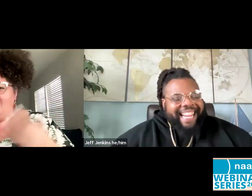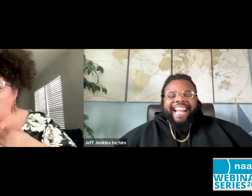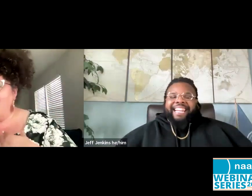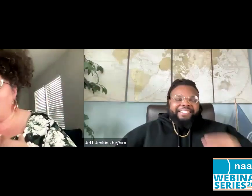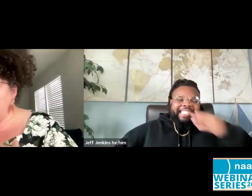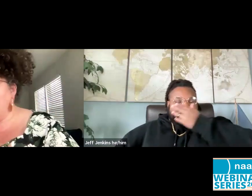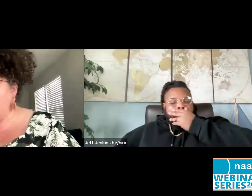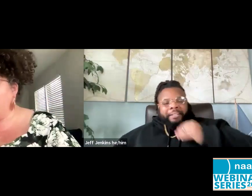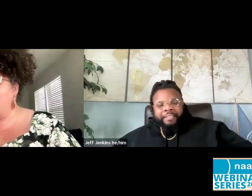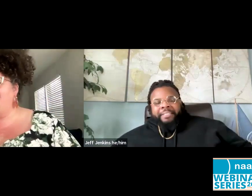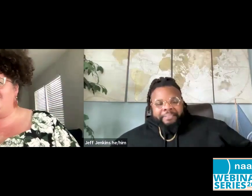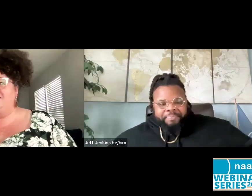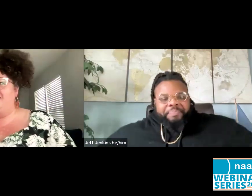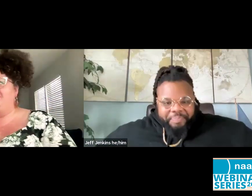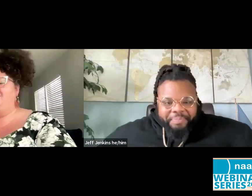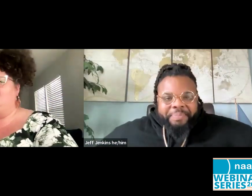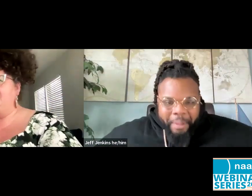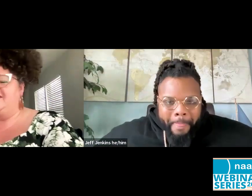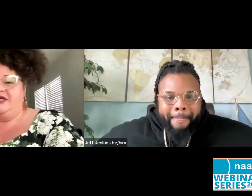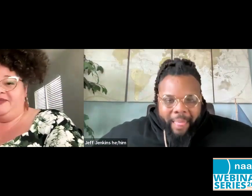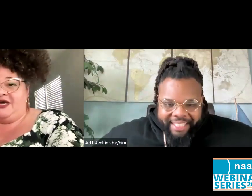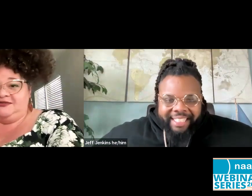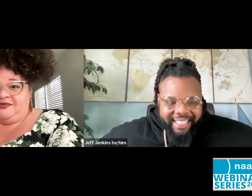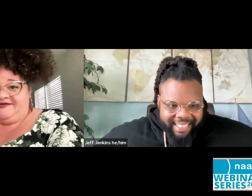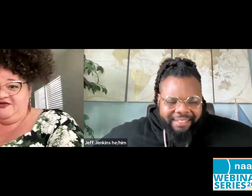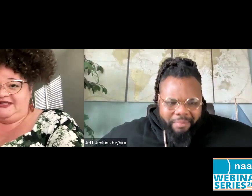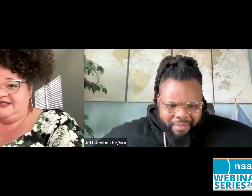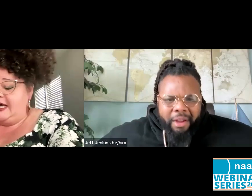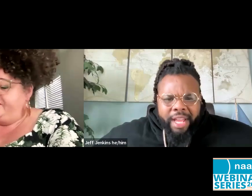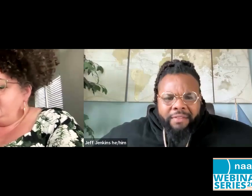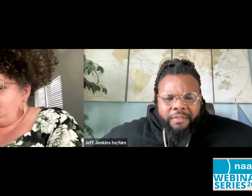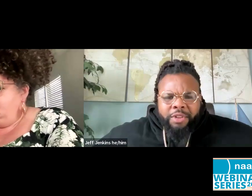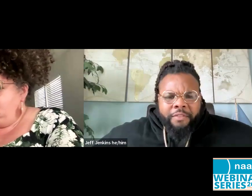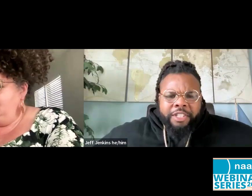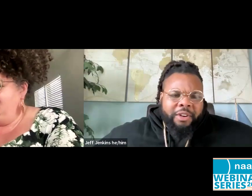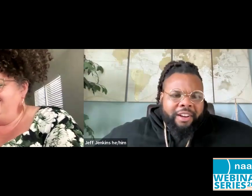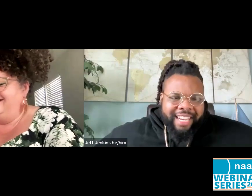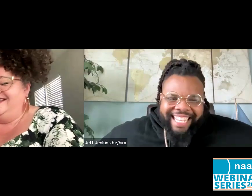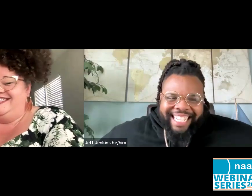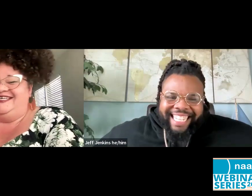I go to the Grand Canyon. I'm not going down it, but I'll wait for you at the top of the store.